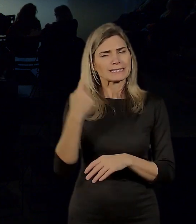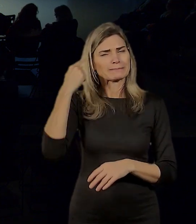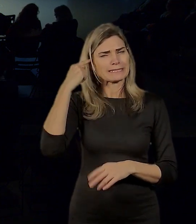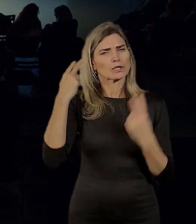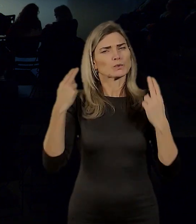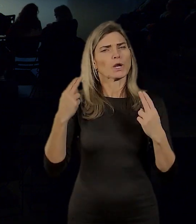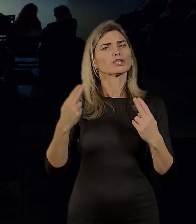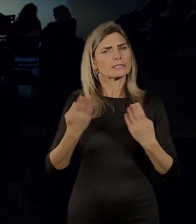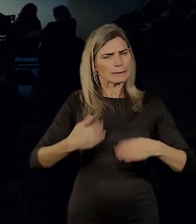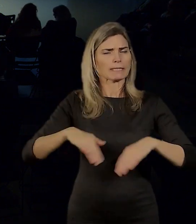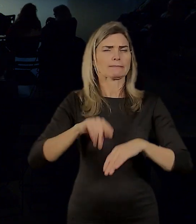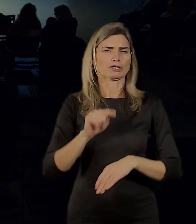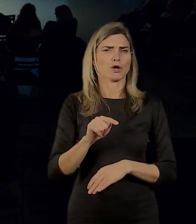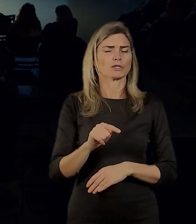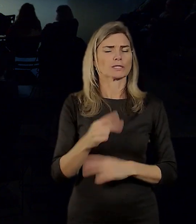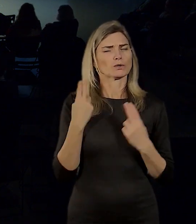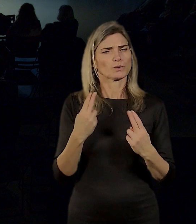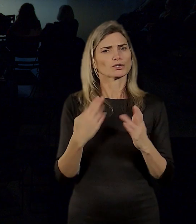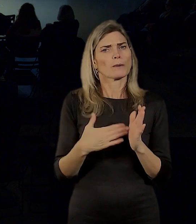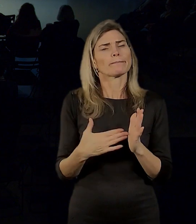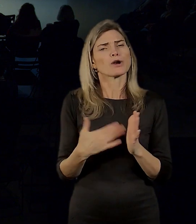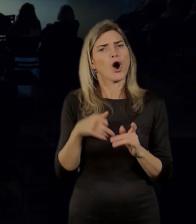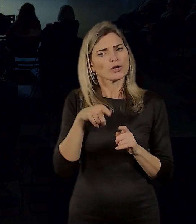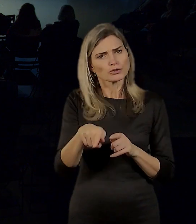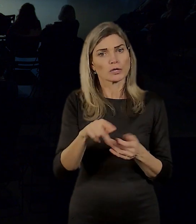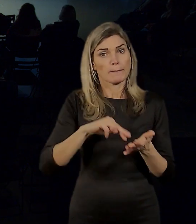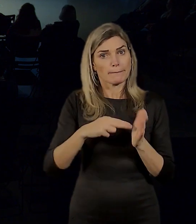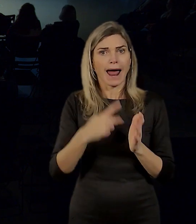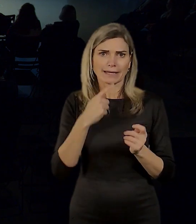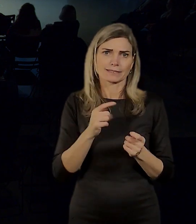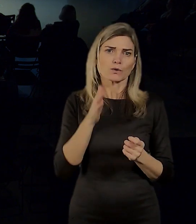At the moment, there are several two-meter stairs throughout the area.